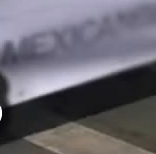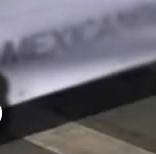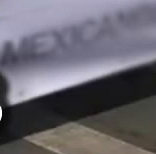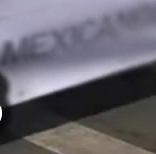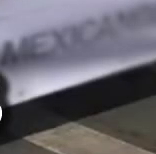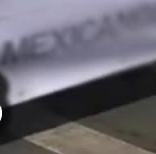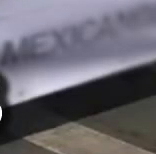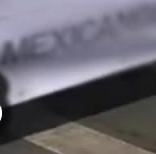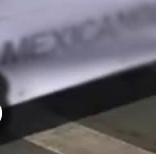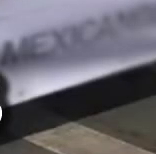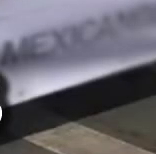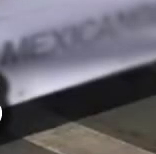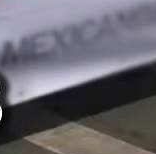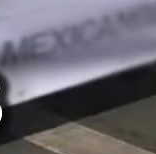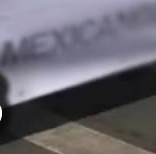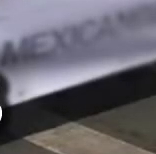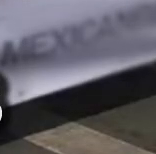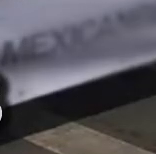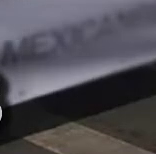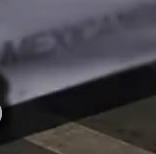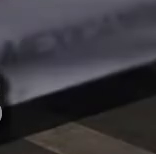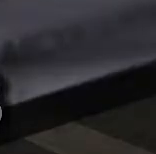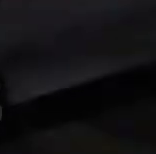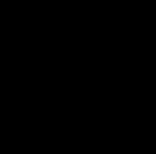At today's conference the President Andres Manuel Lopez Obrador